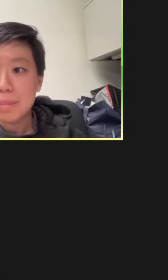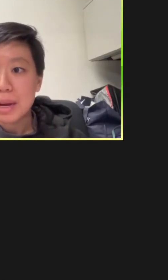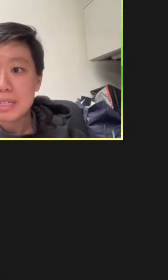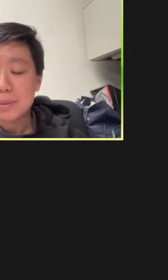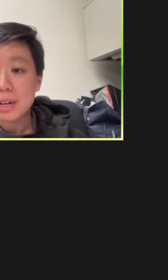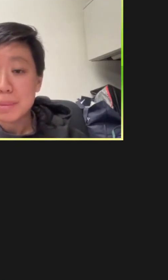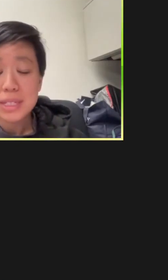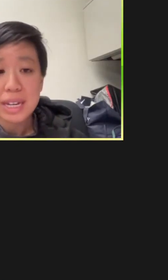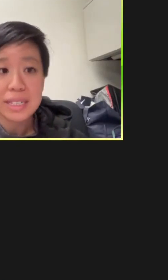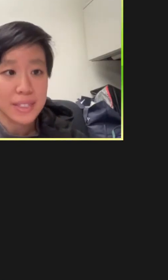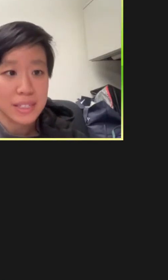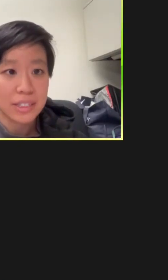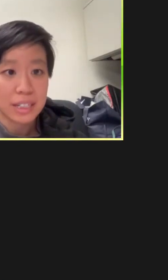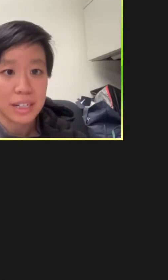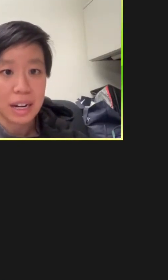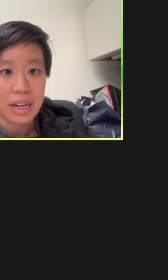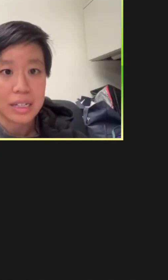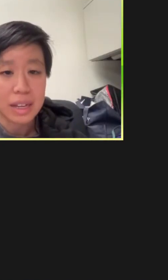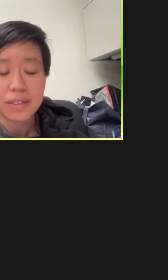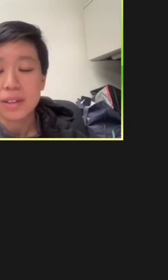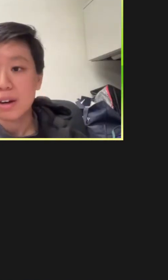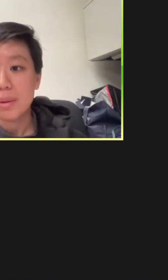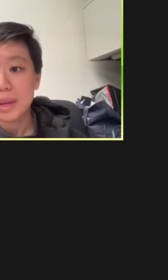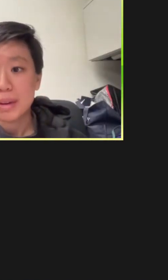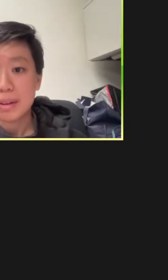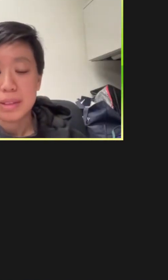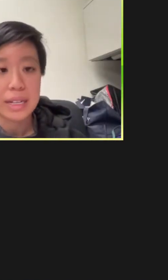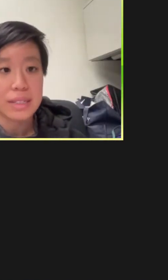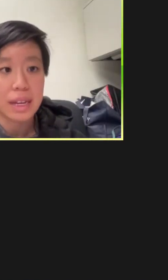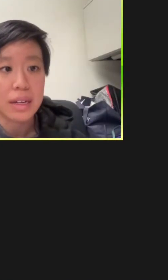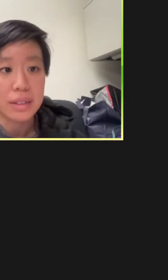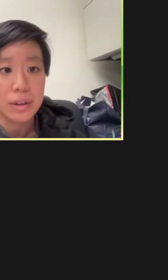As we are coming to the end of the session, I saw a comment that said for